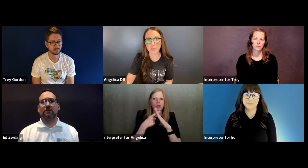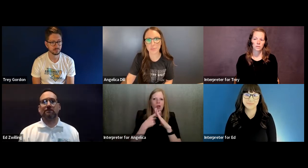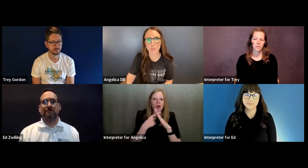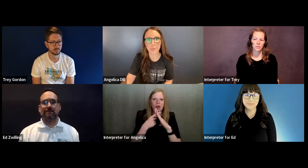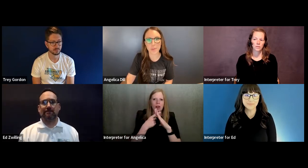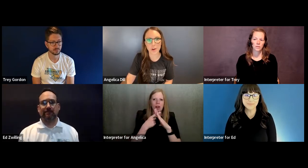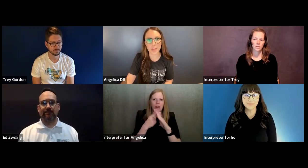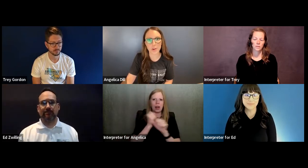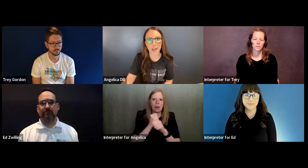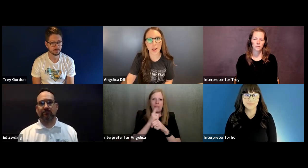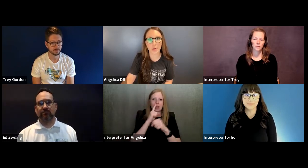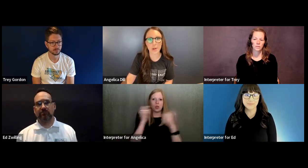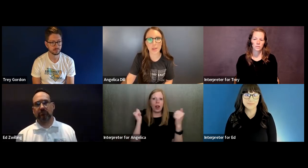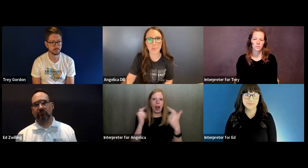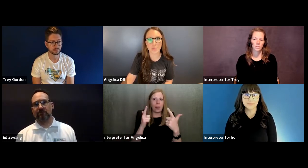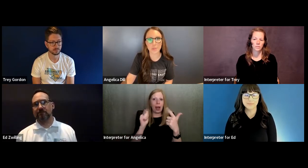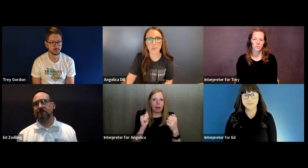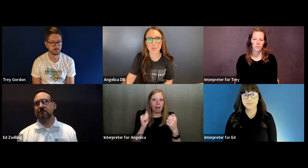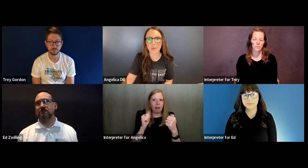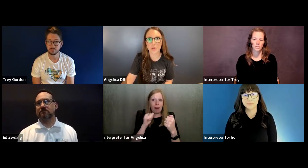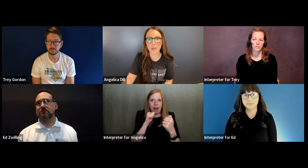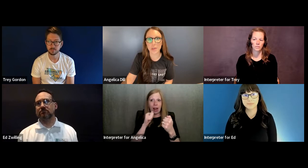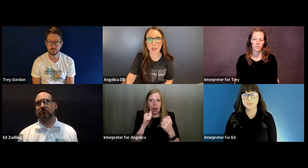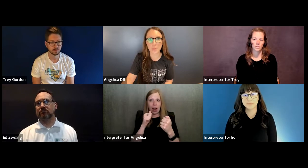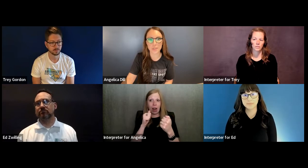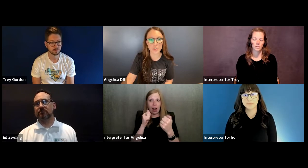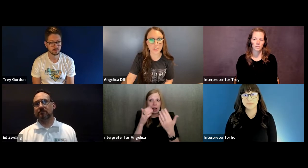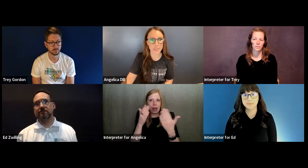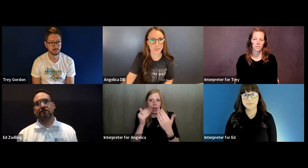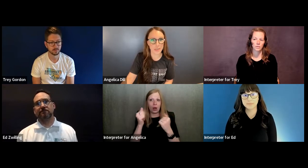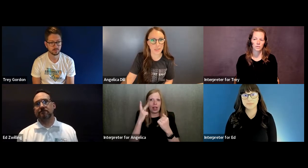for the people that aren't here right now are able to view the accommodations that they need